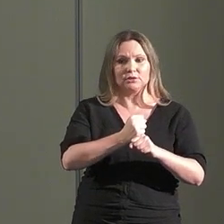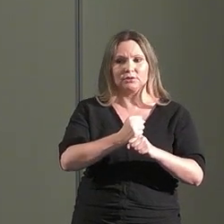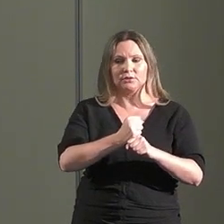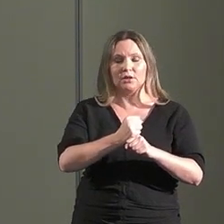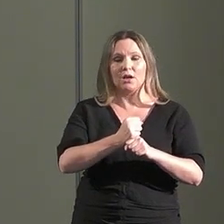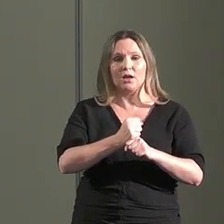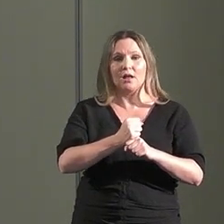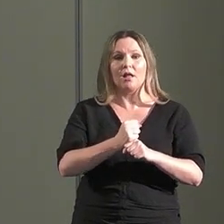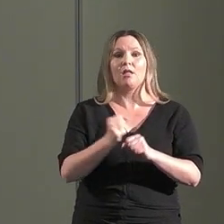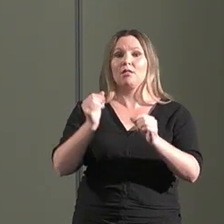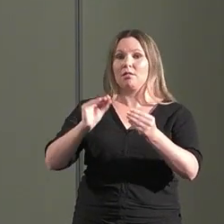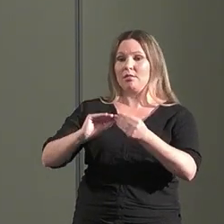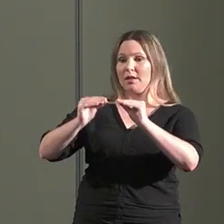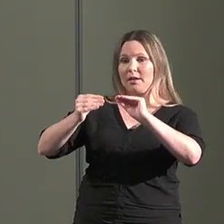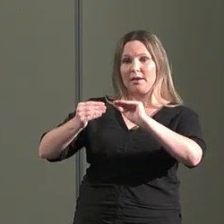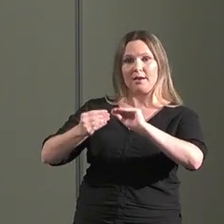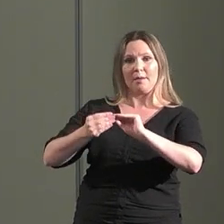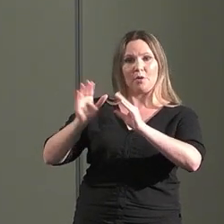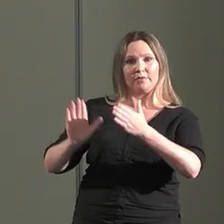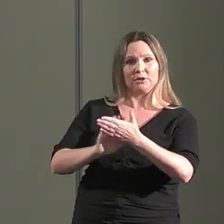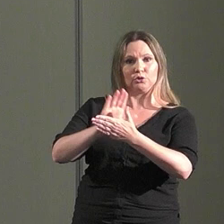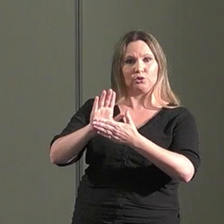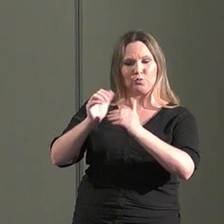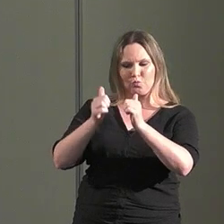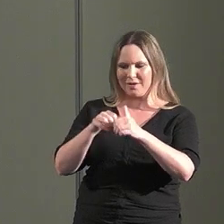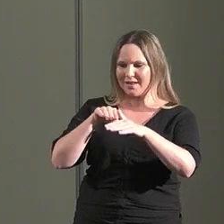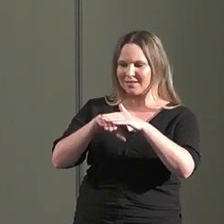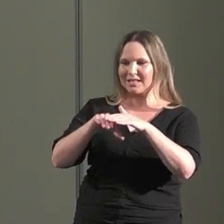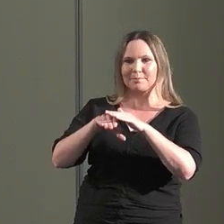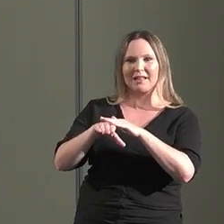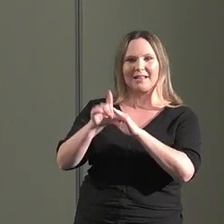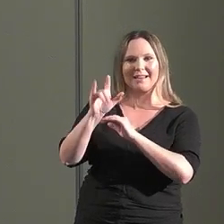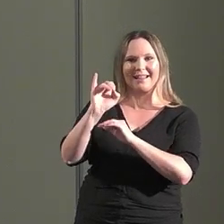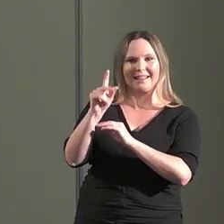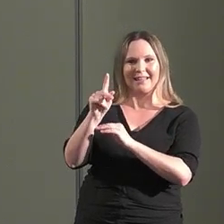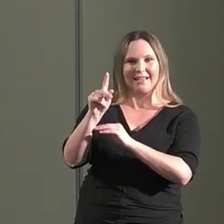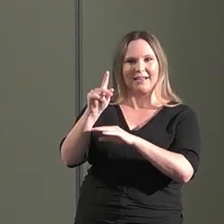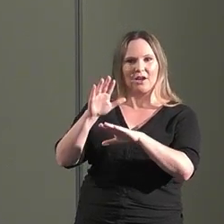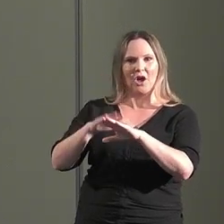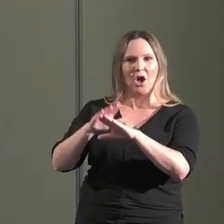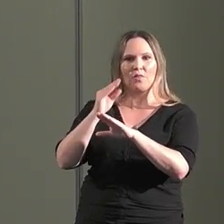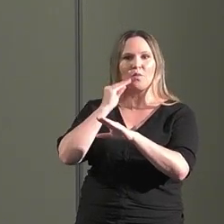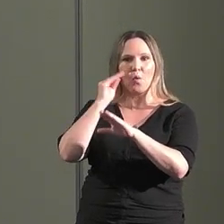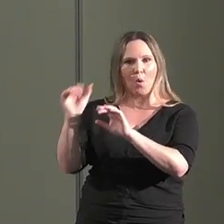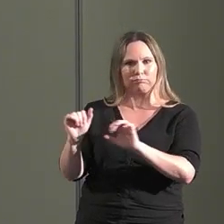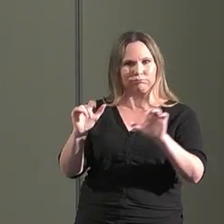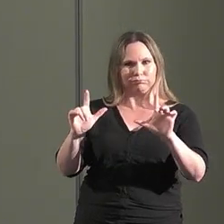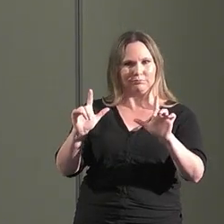Has the number of institutions with accessibility links on the home page changed in ten years?